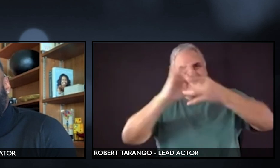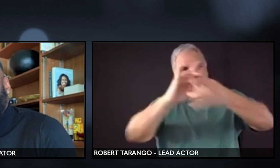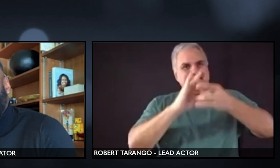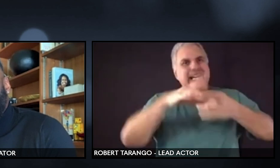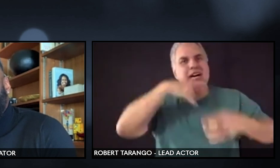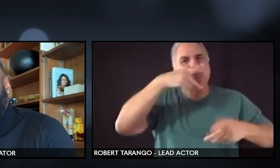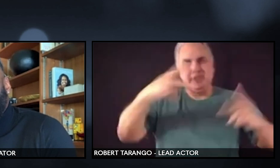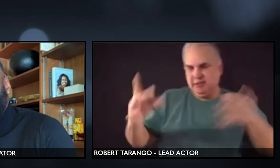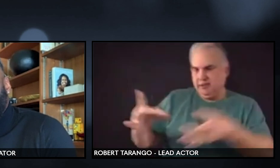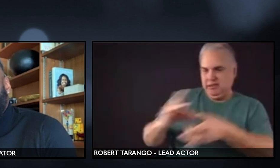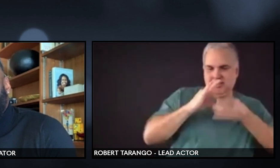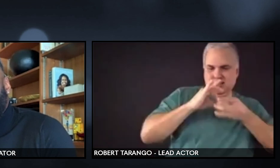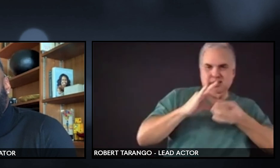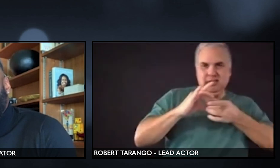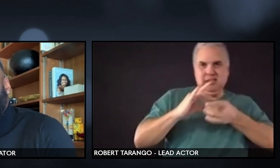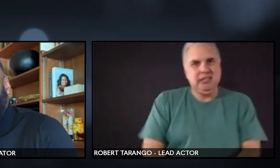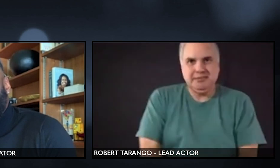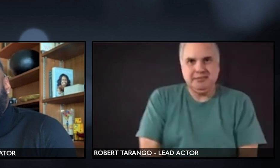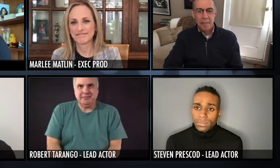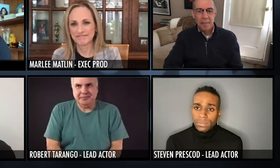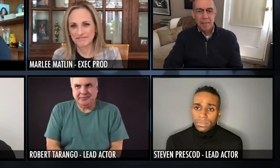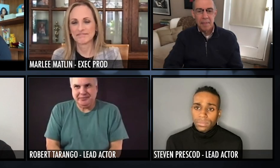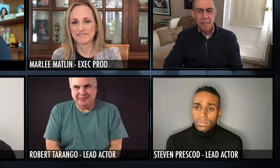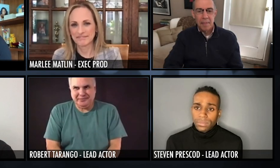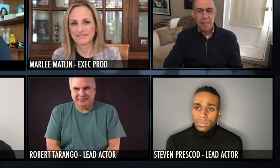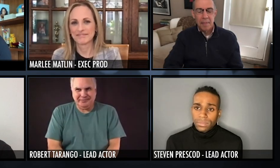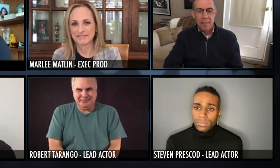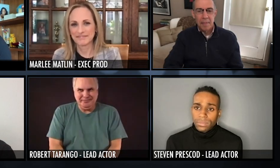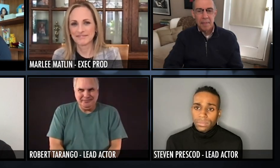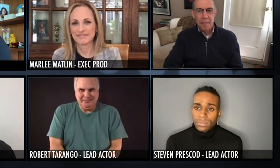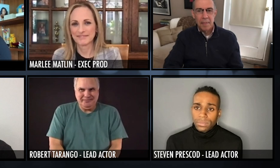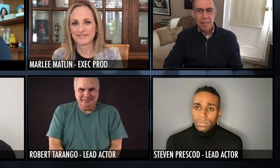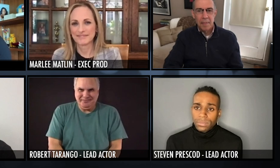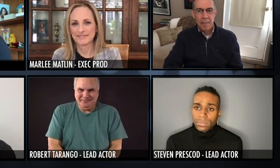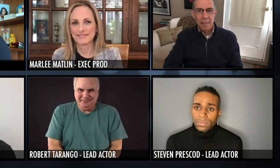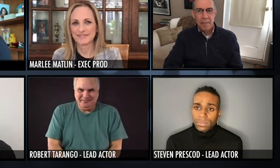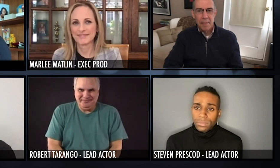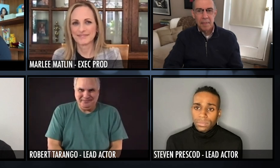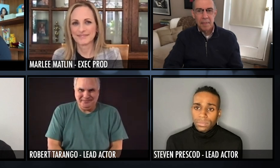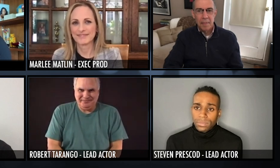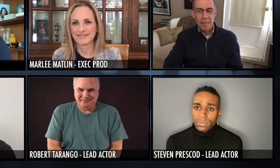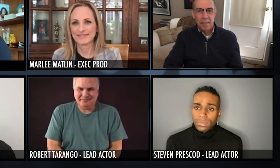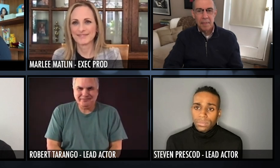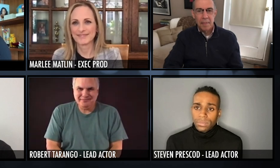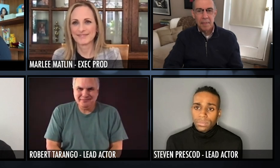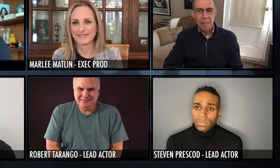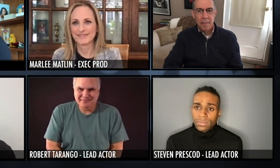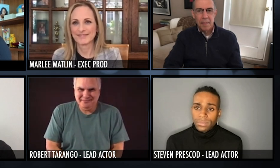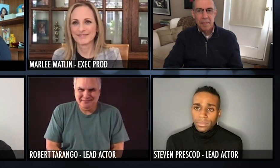that people aren't afraid of us and that people see how easy it could happen and it makes us connected.